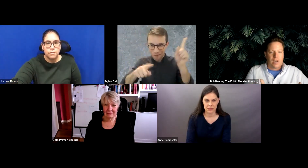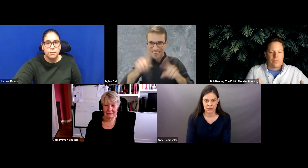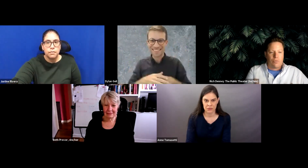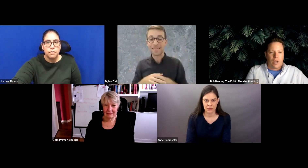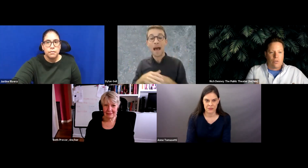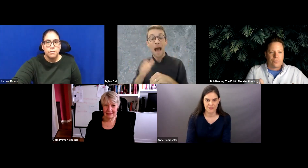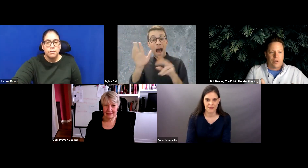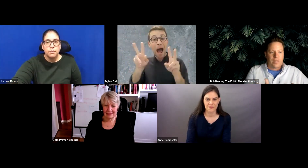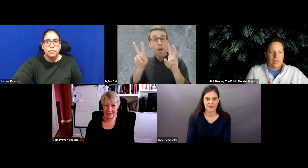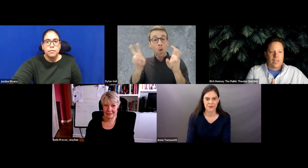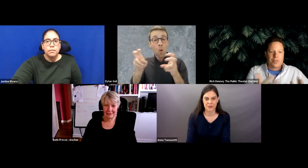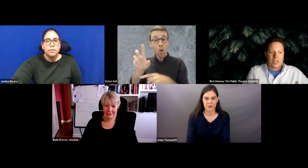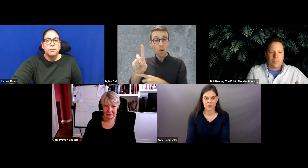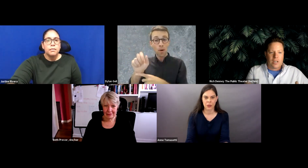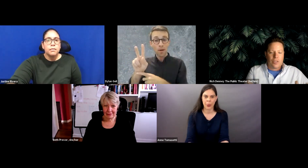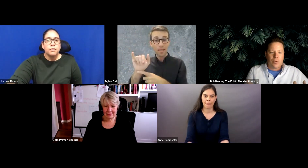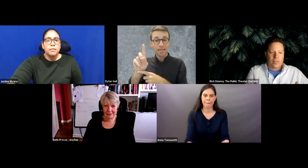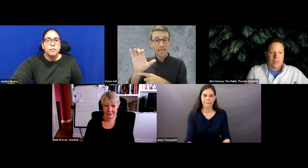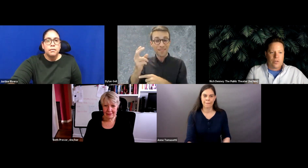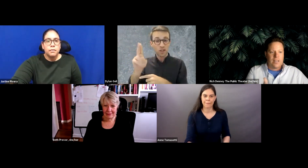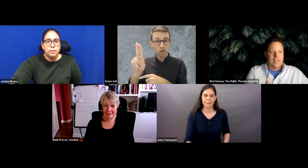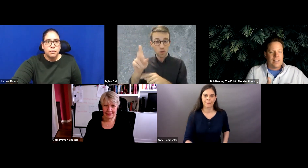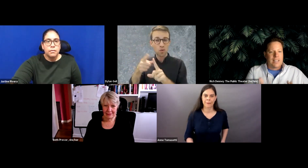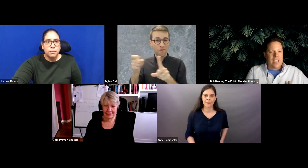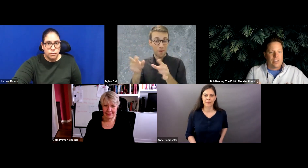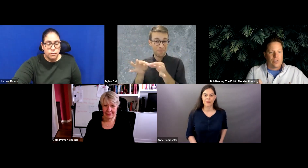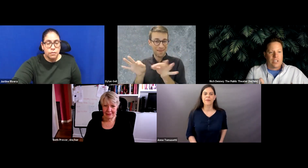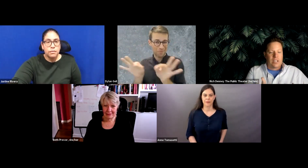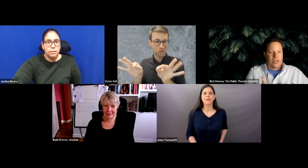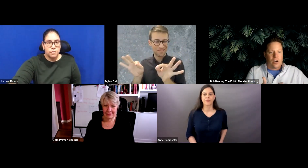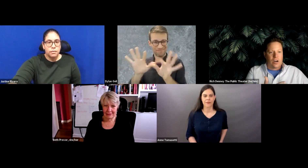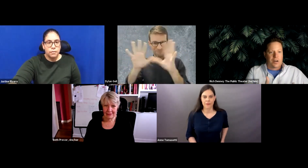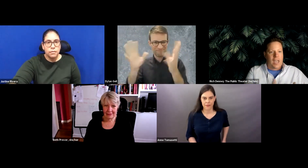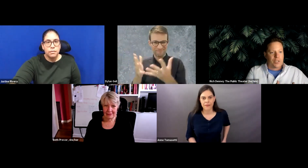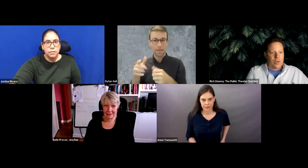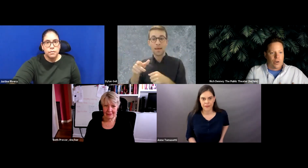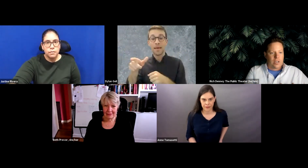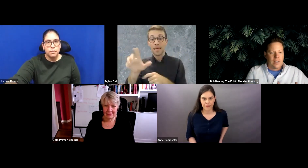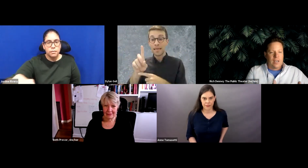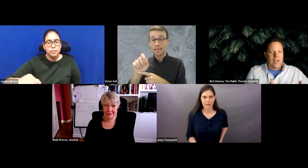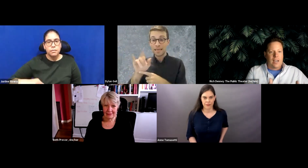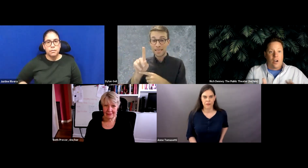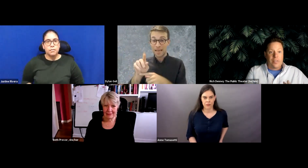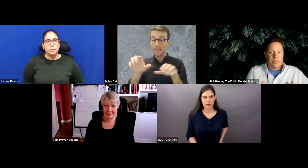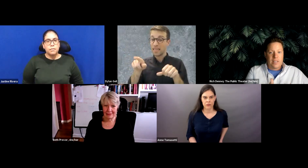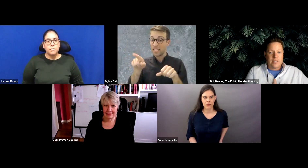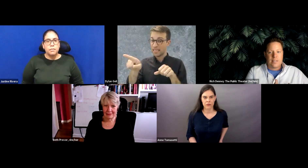many of you know from the caption community throughout the country. David did our captioning work on this piece